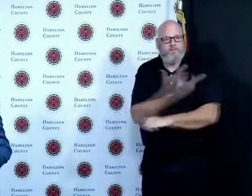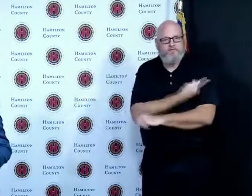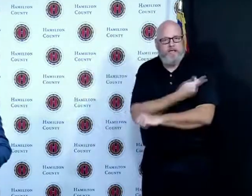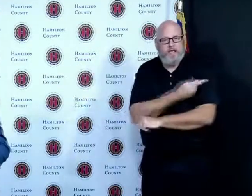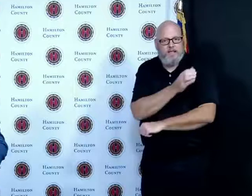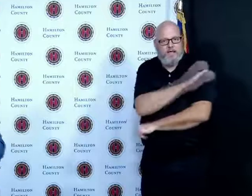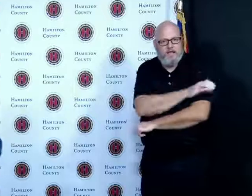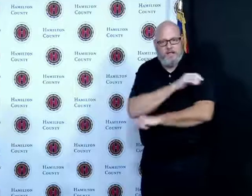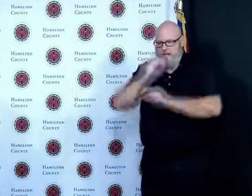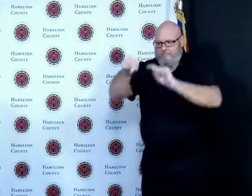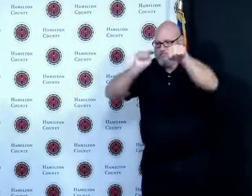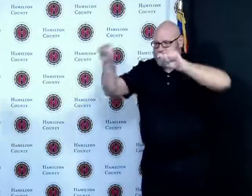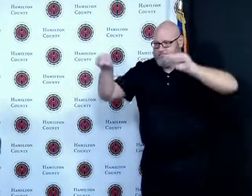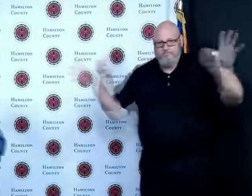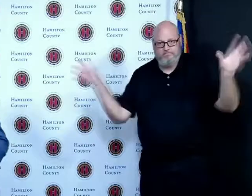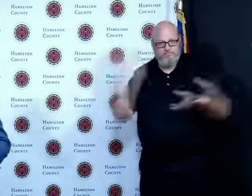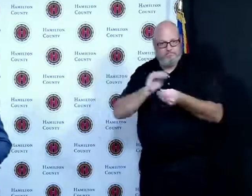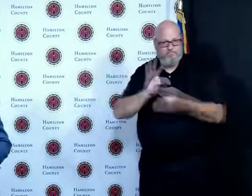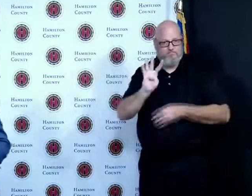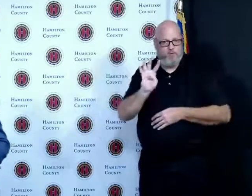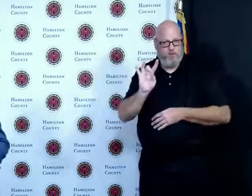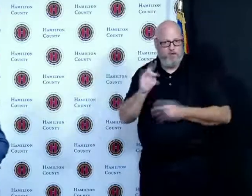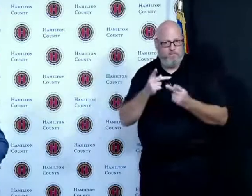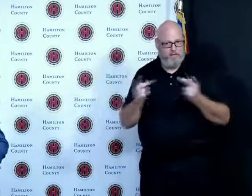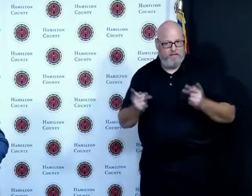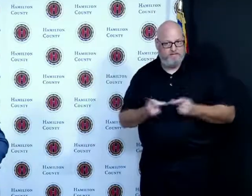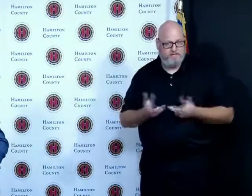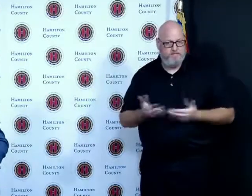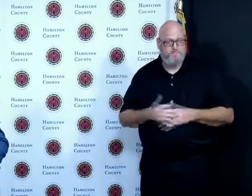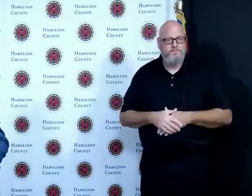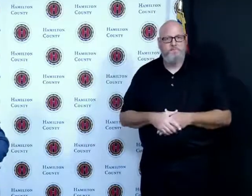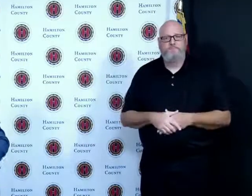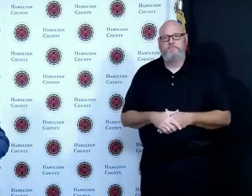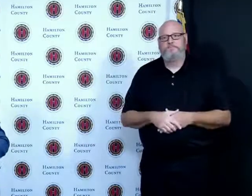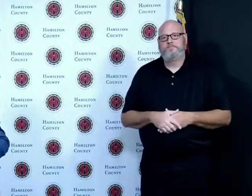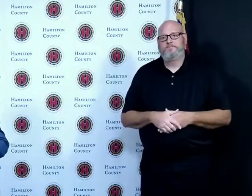our goal is always to make sure that we're targeting our populations that need the